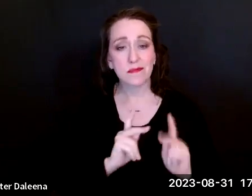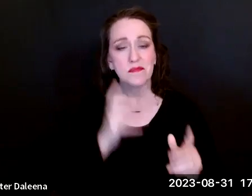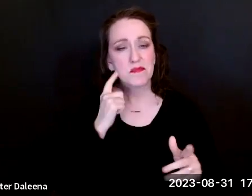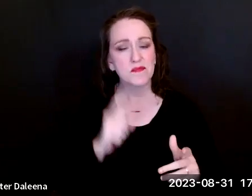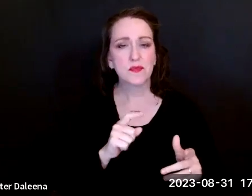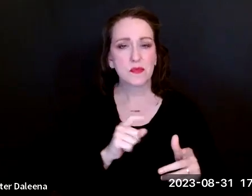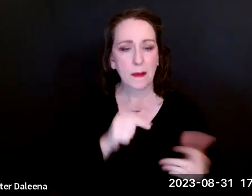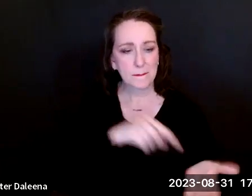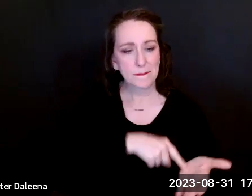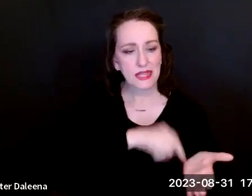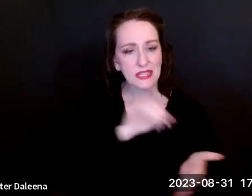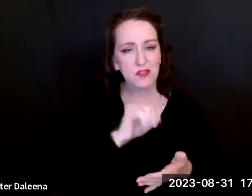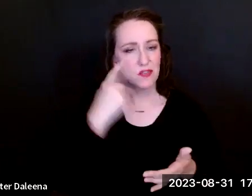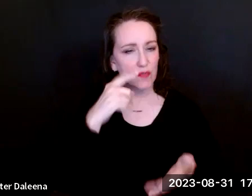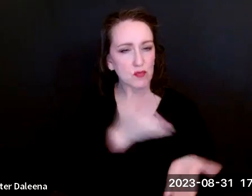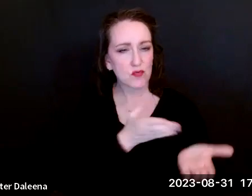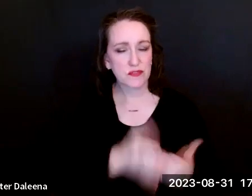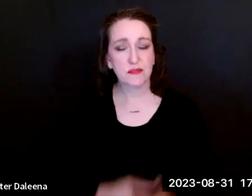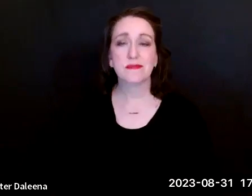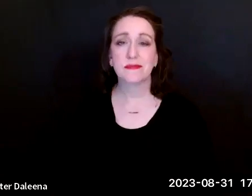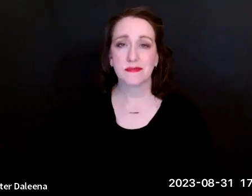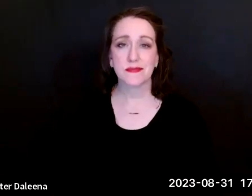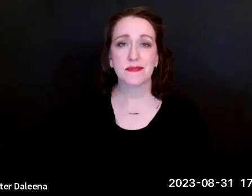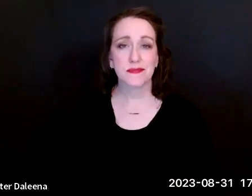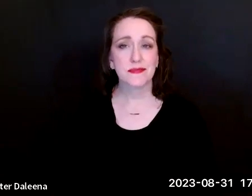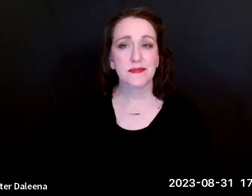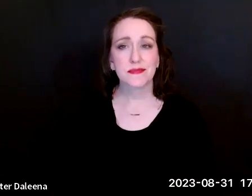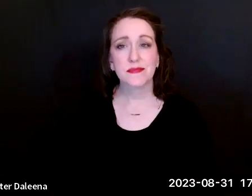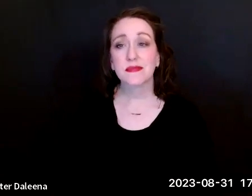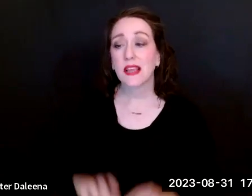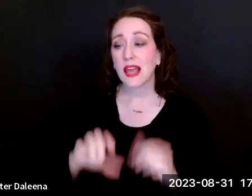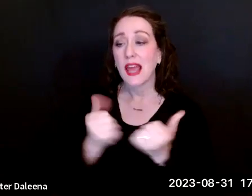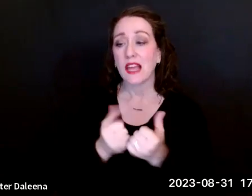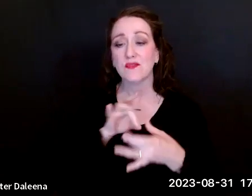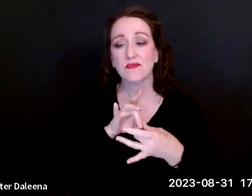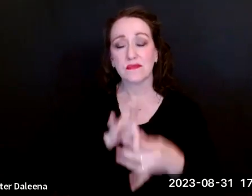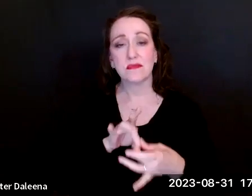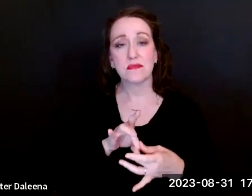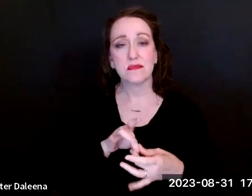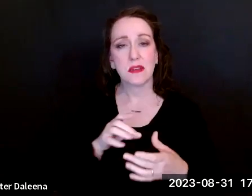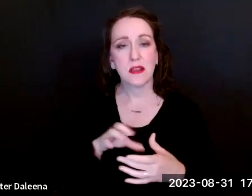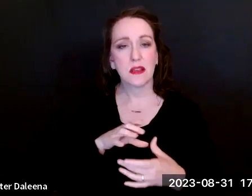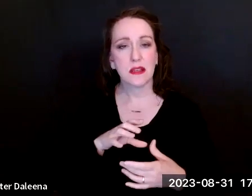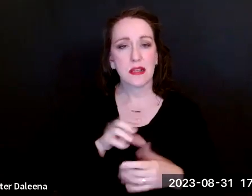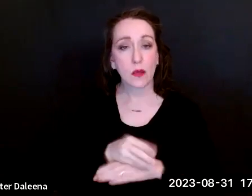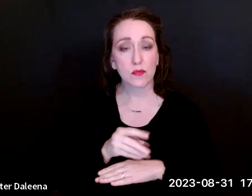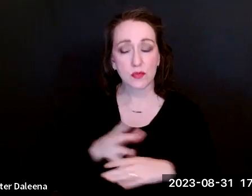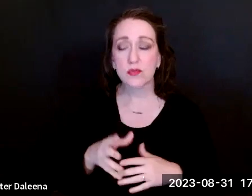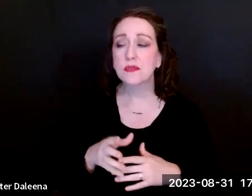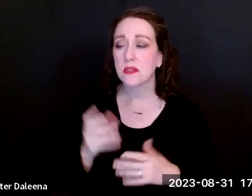insurance for their services for agency affiliated counselors we are considering a recommendation to